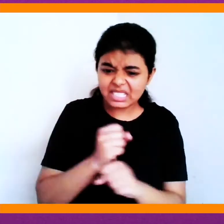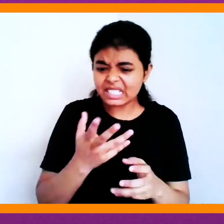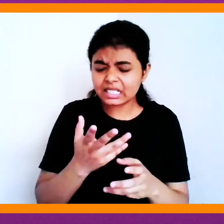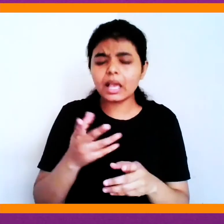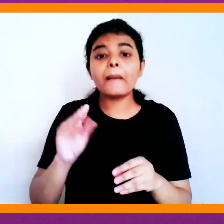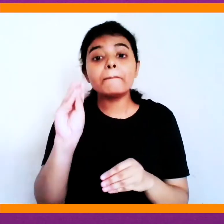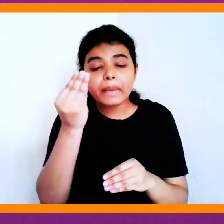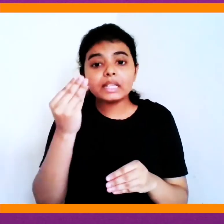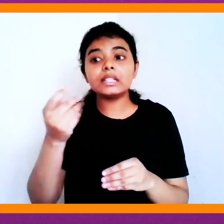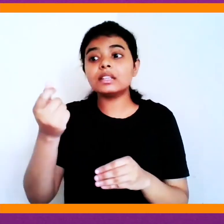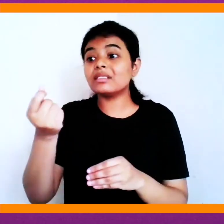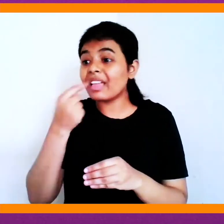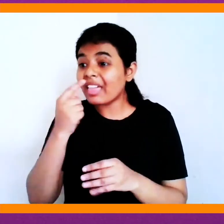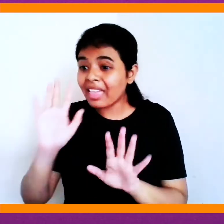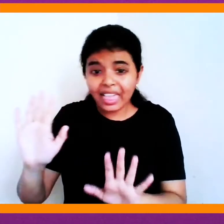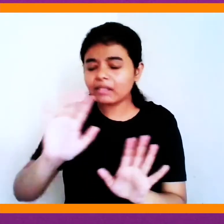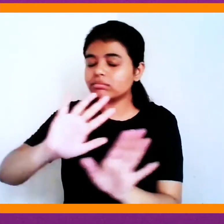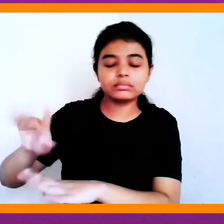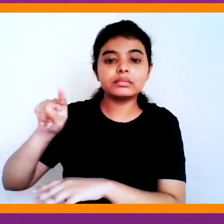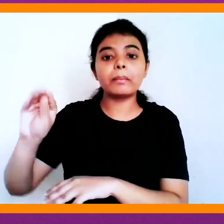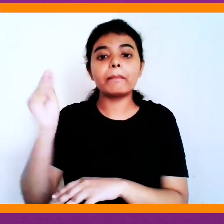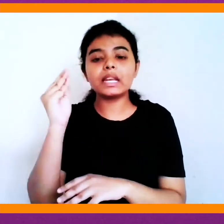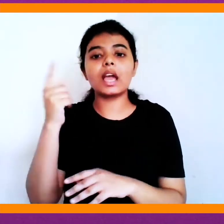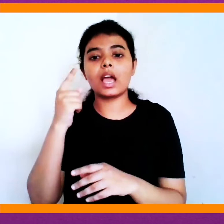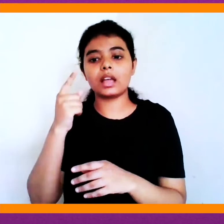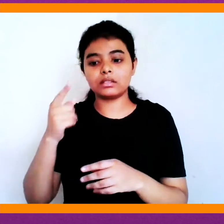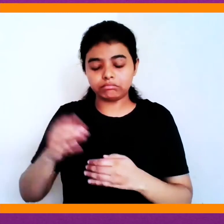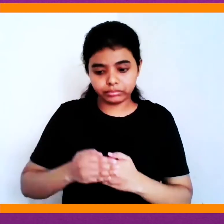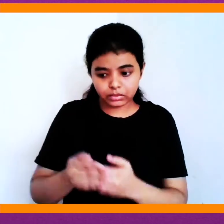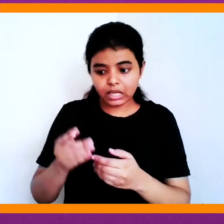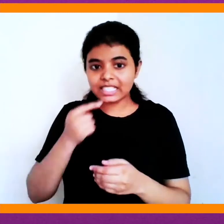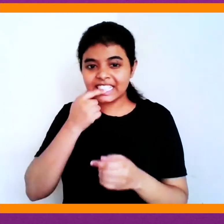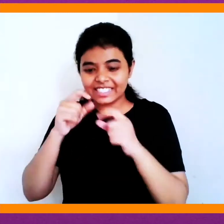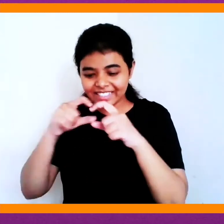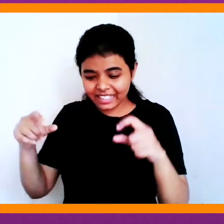they will come anyway on the other hand if you're pregnant taking tablets to get your periods is